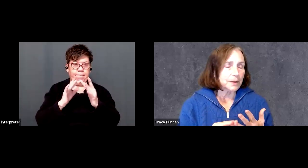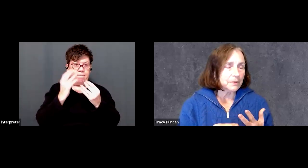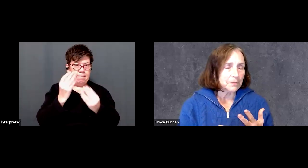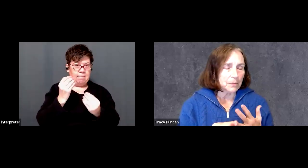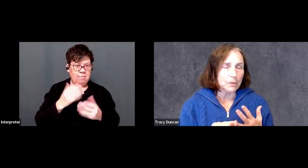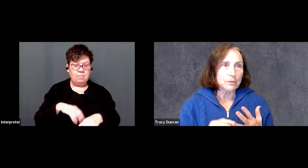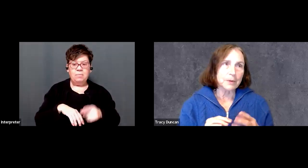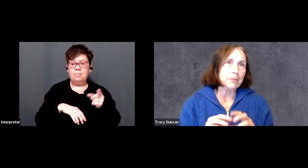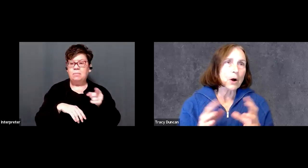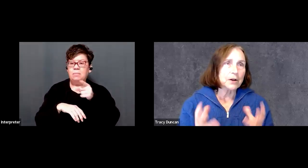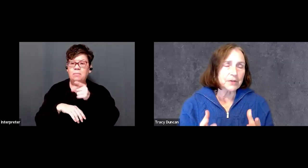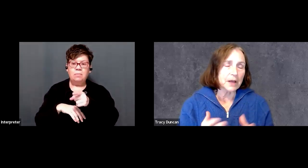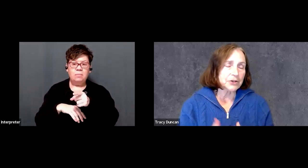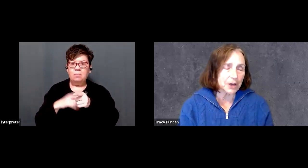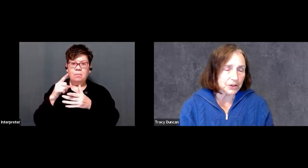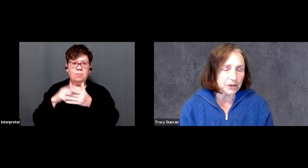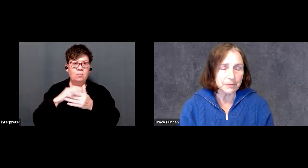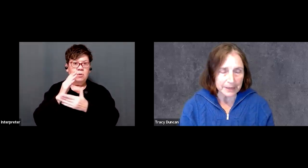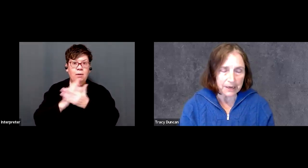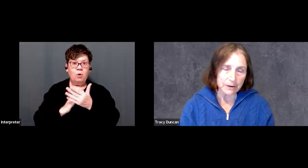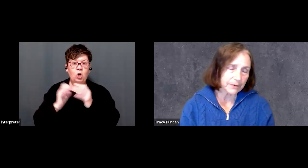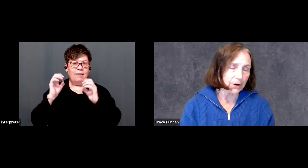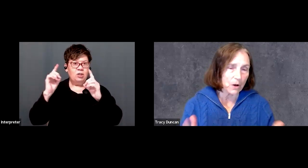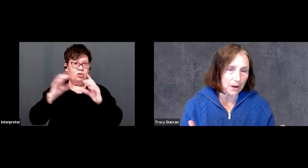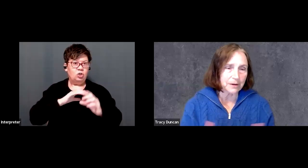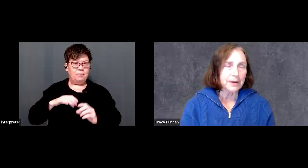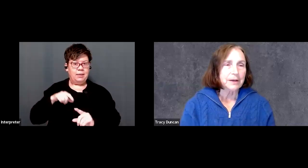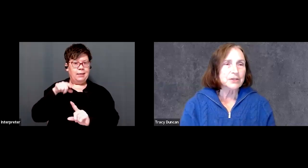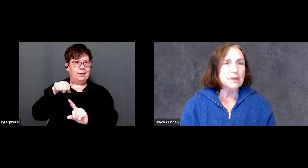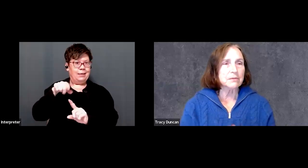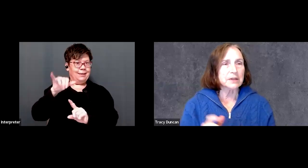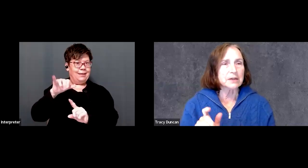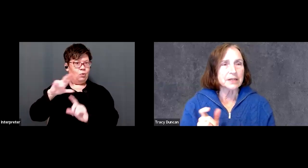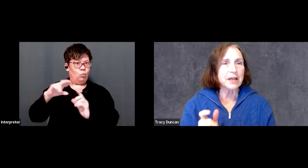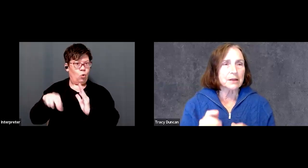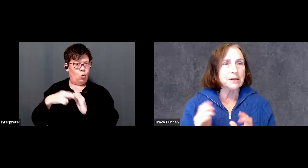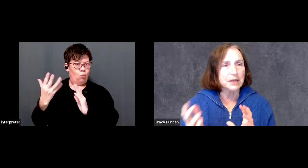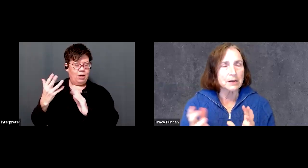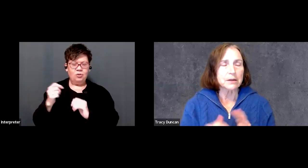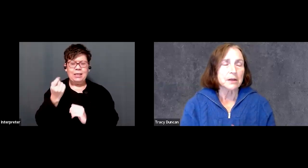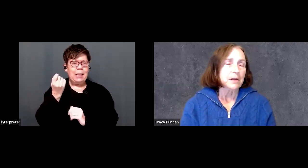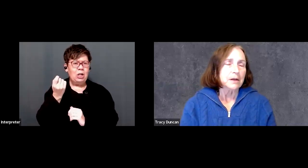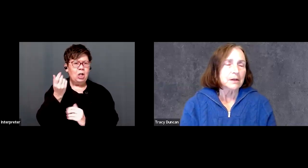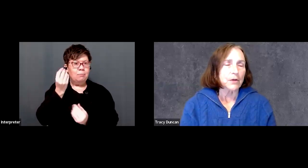what-- what part of the education committee they're on. Just little details, cities,